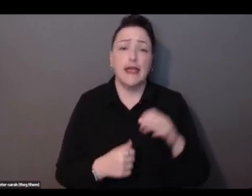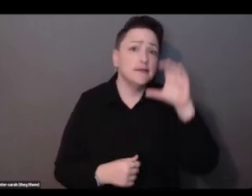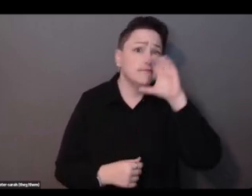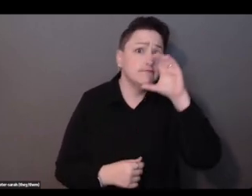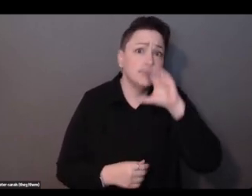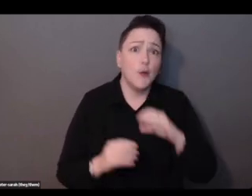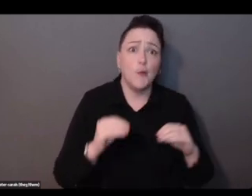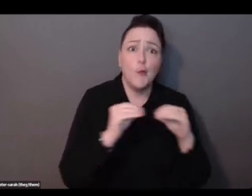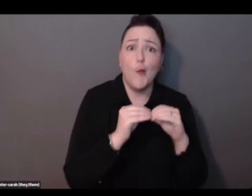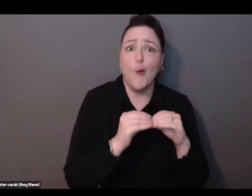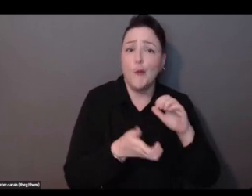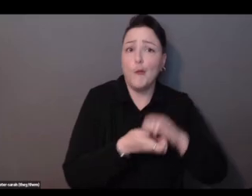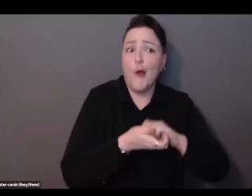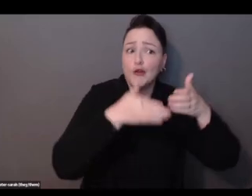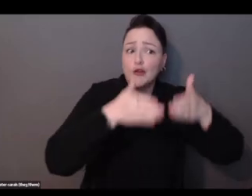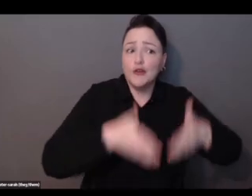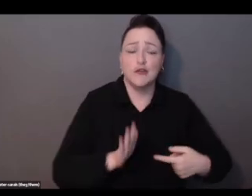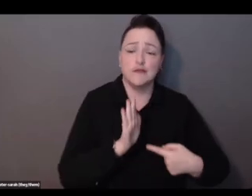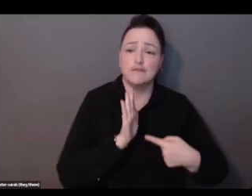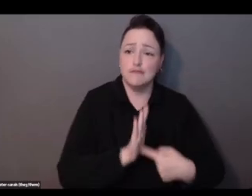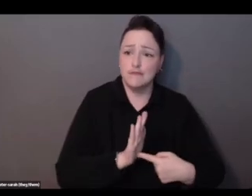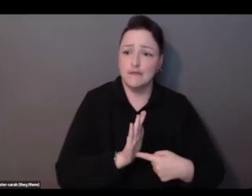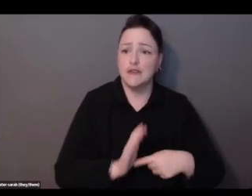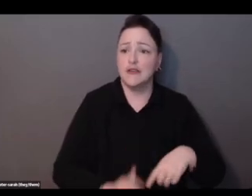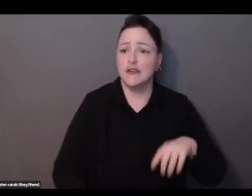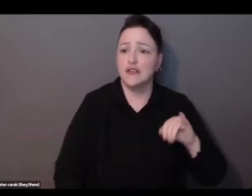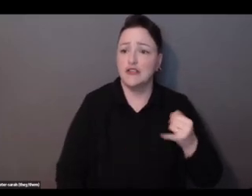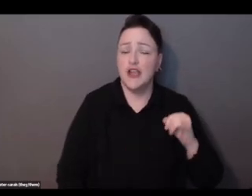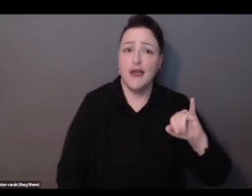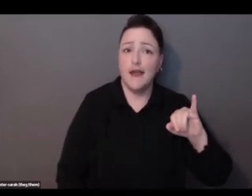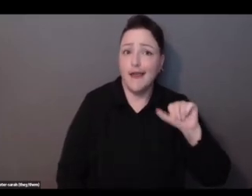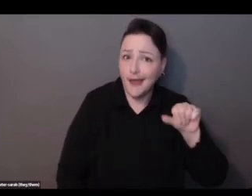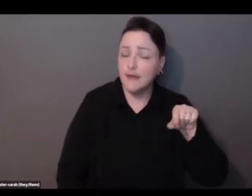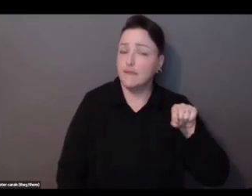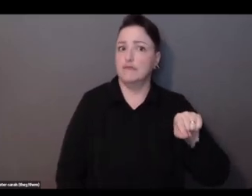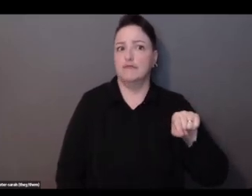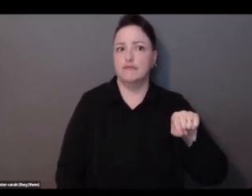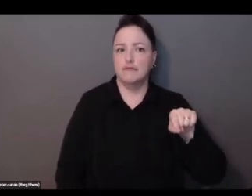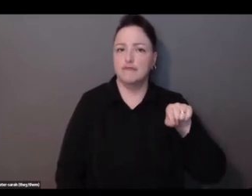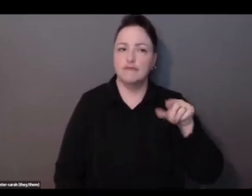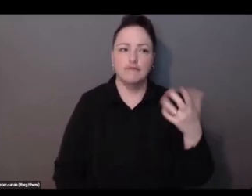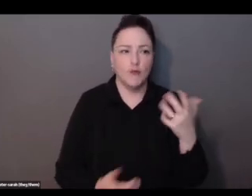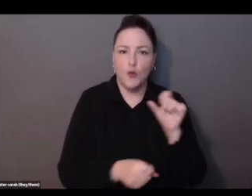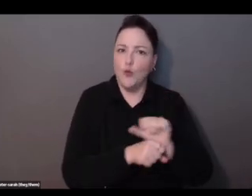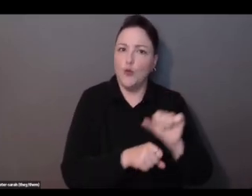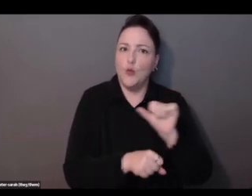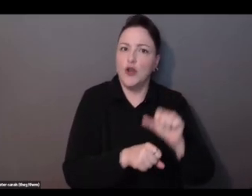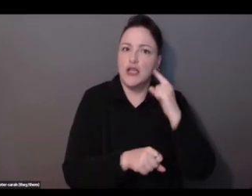who are continuing to advance work around advocacy and equity. Laurin, any questions you'd like to